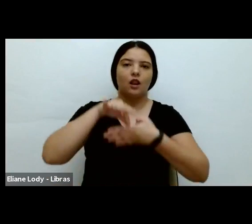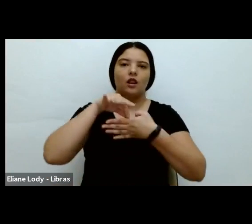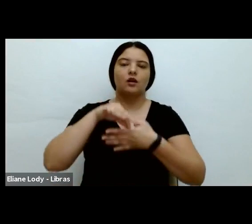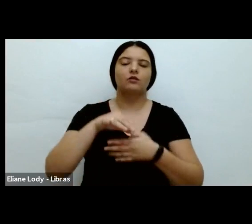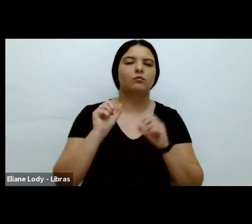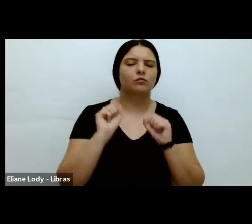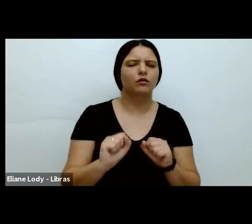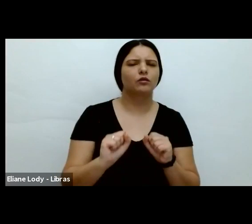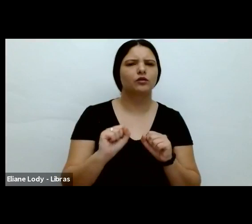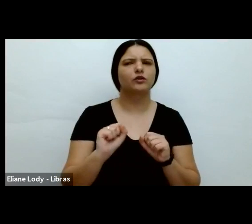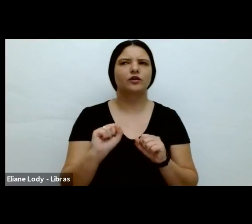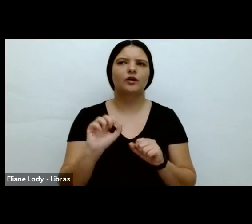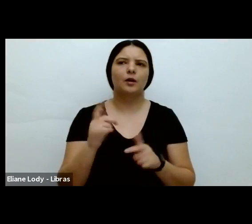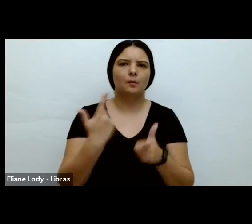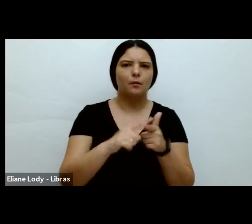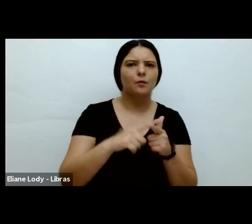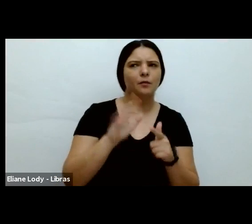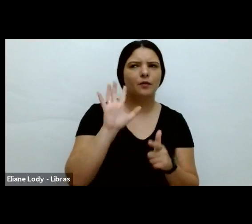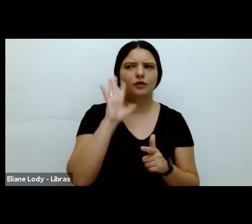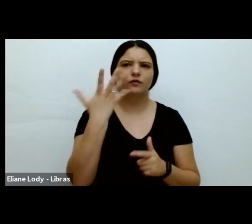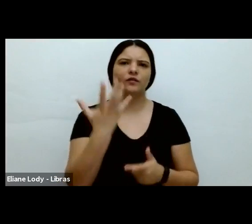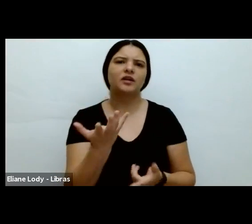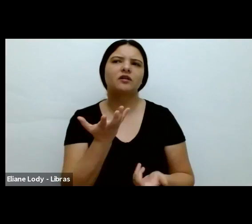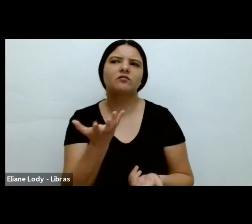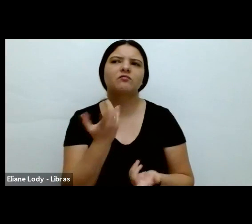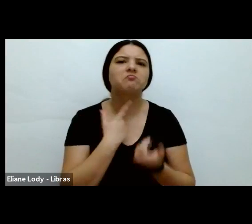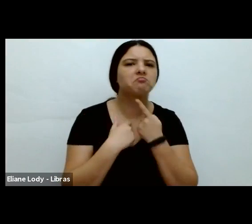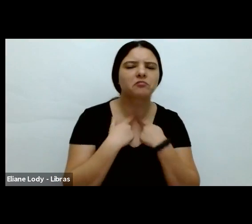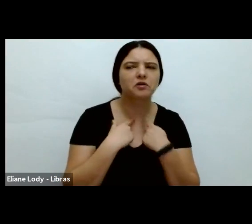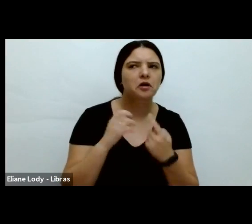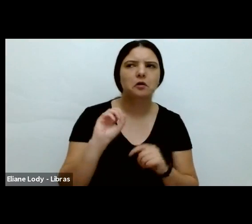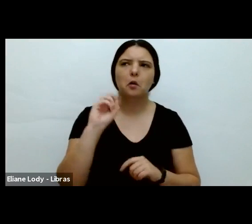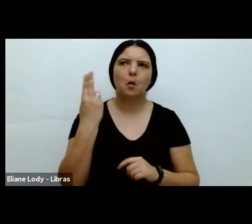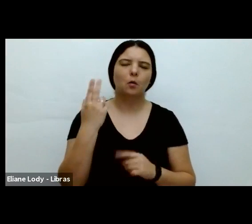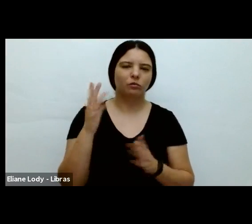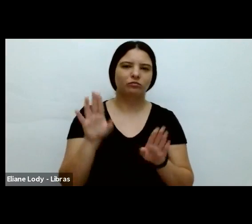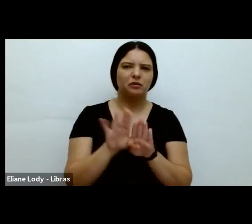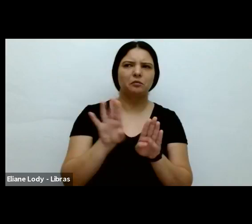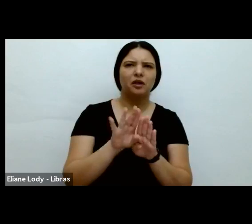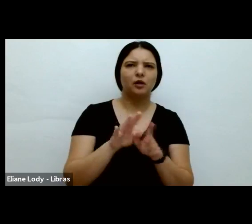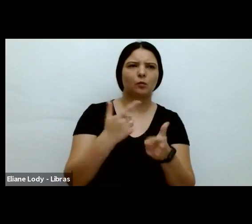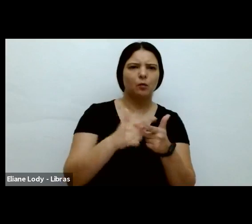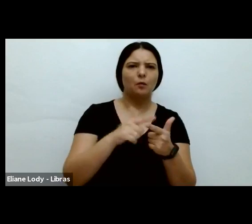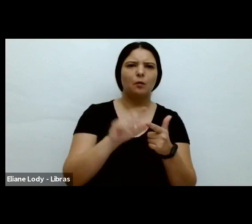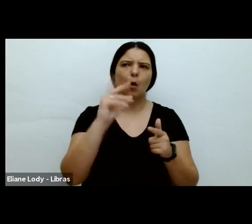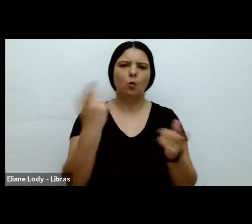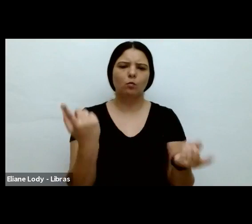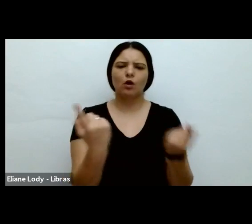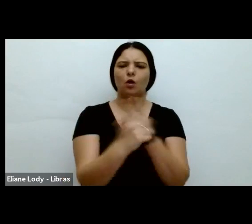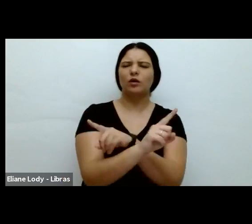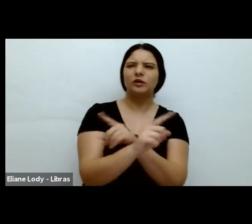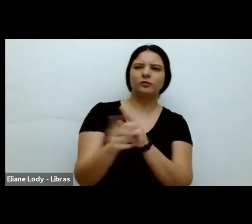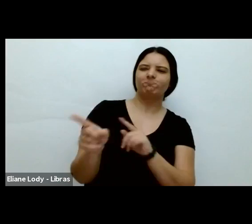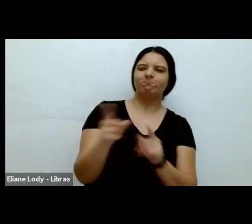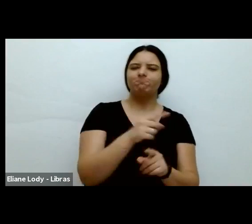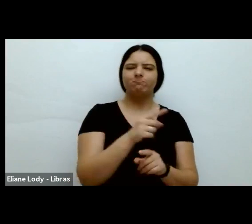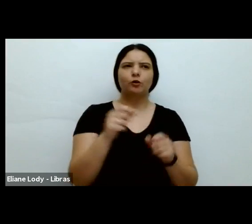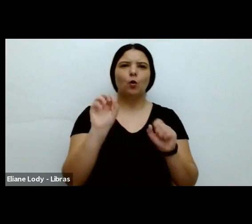Want to solve a problem or. country contradiction, or there or their activity. ty or expand their or expand their activity.